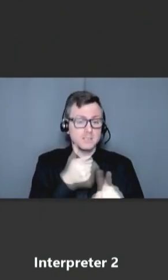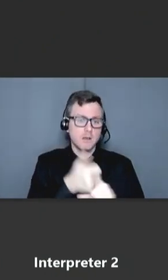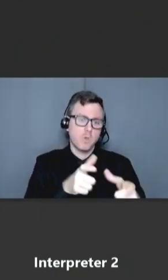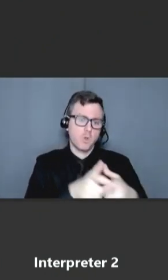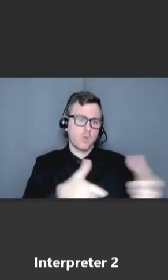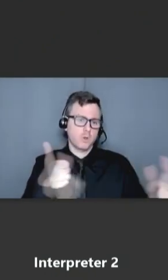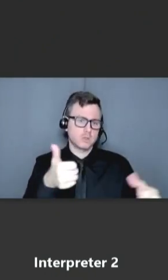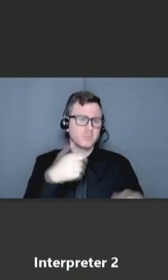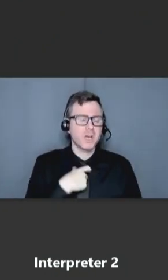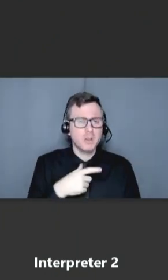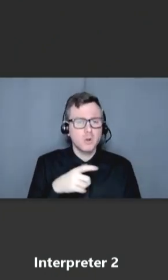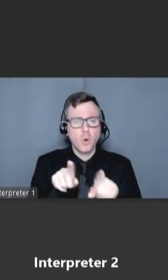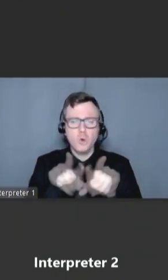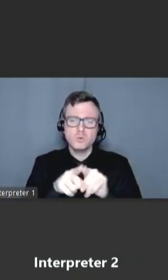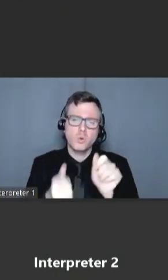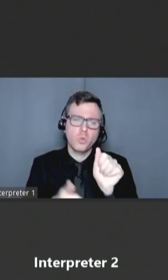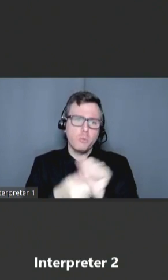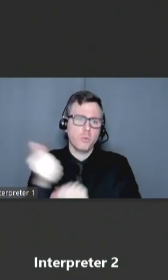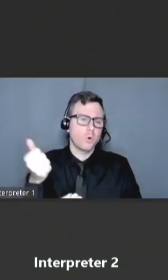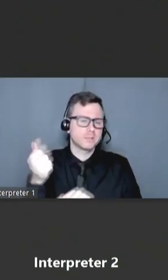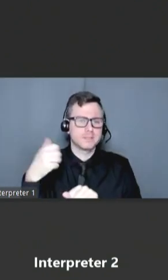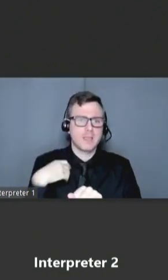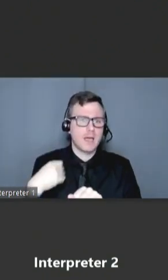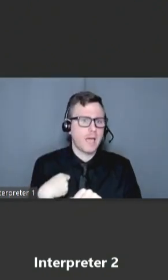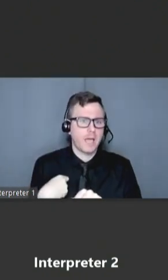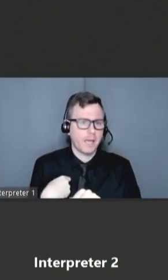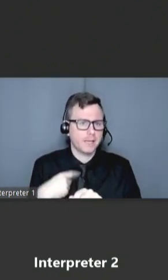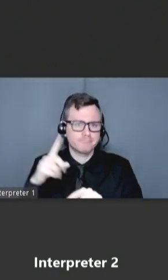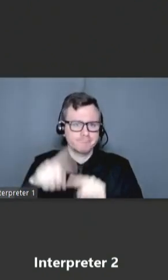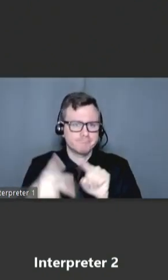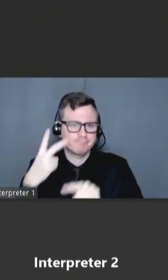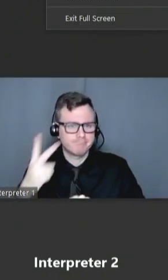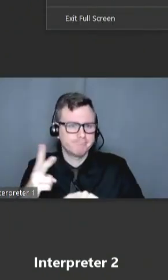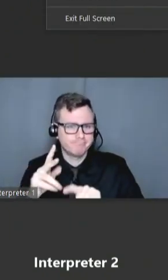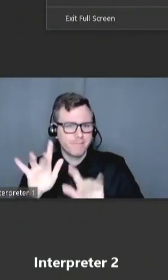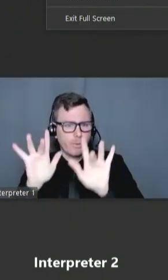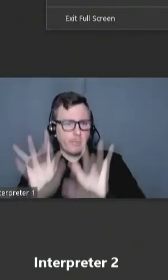the most invisible group. Many people assume the bisexual person is either straight or gay,